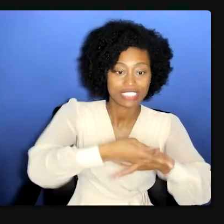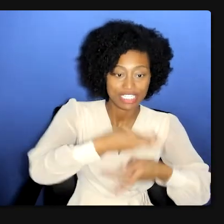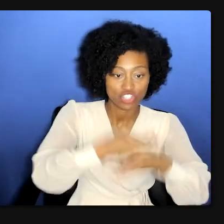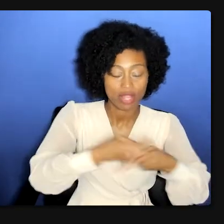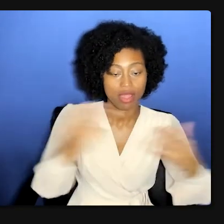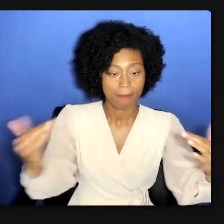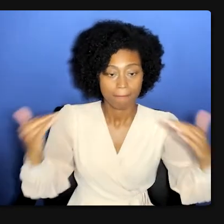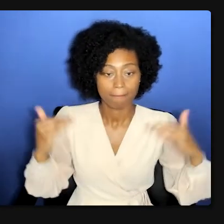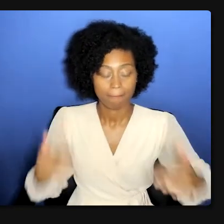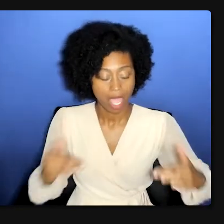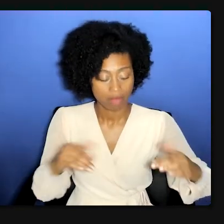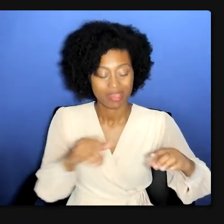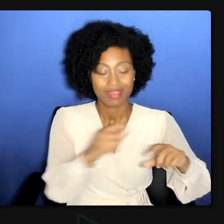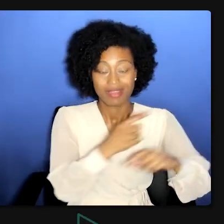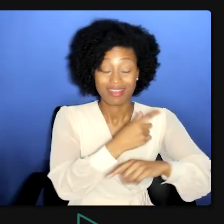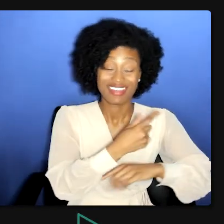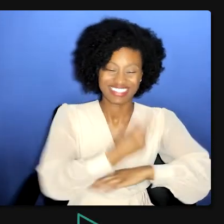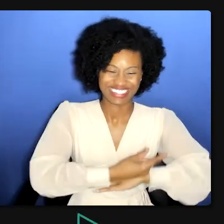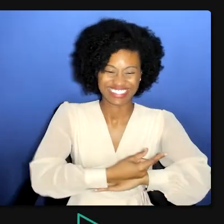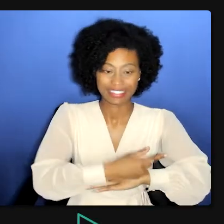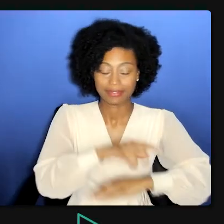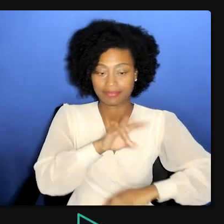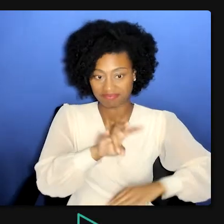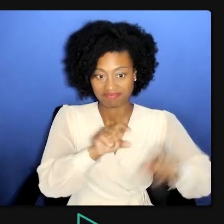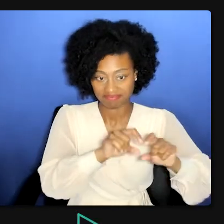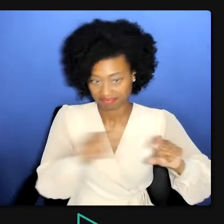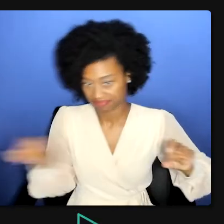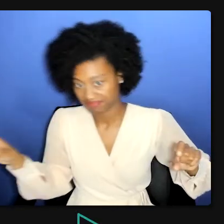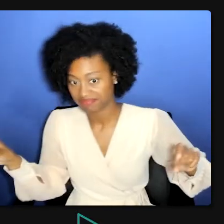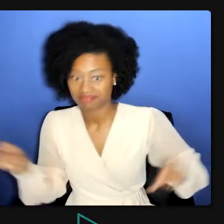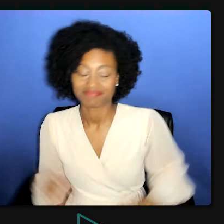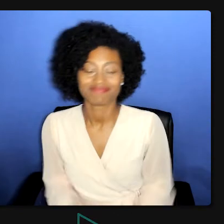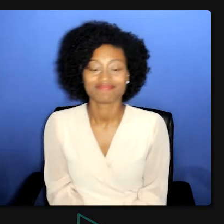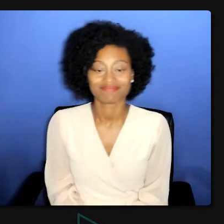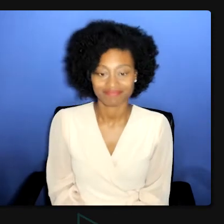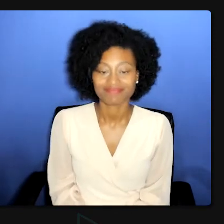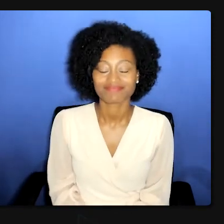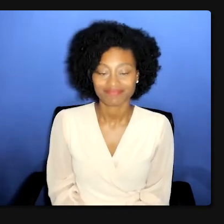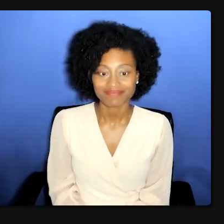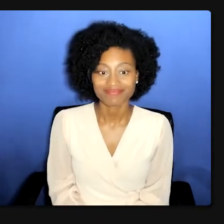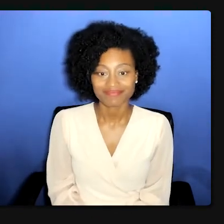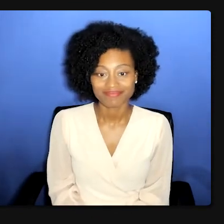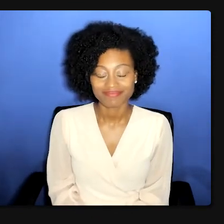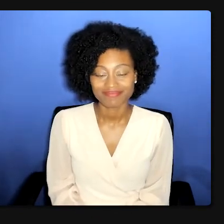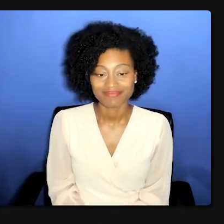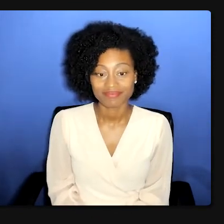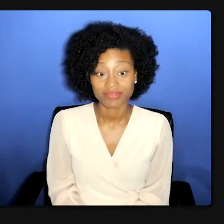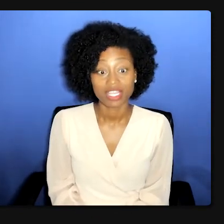And the bottom information is, the bottom section of the top, is your D7 retention.